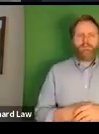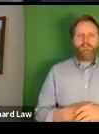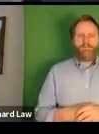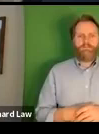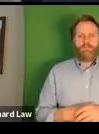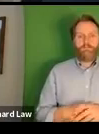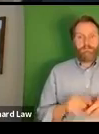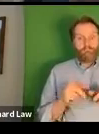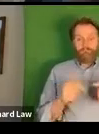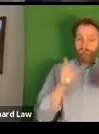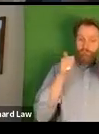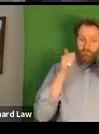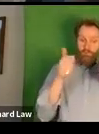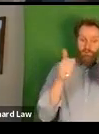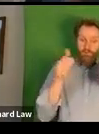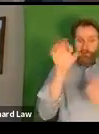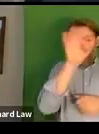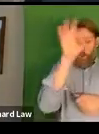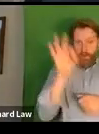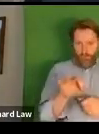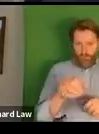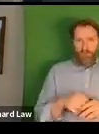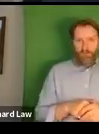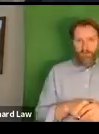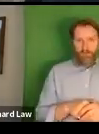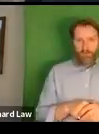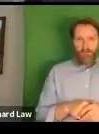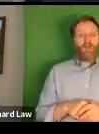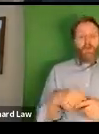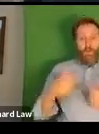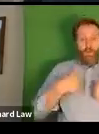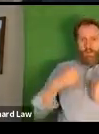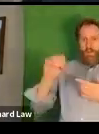indeed we did receive three million pounds in compensation from the DWP